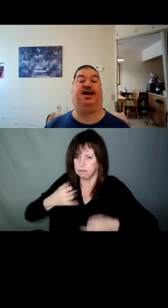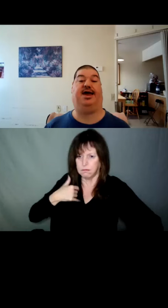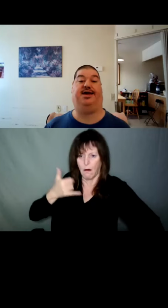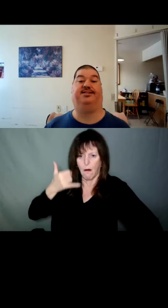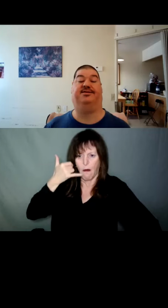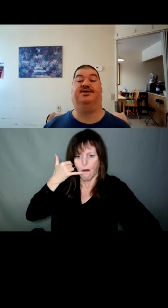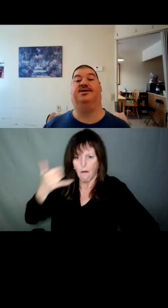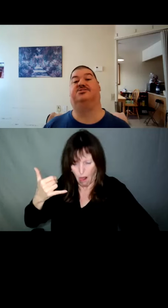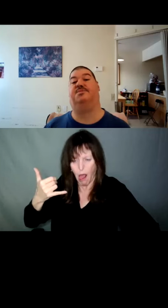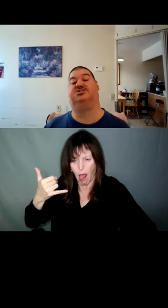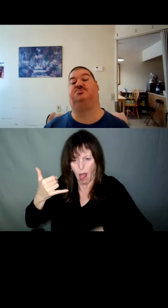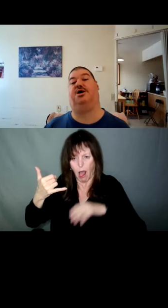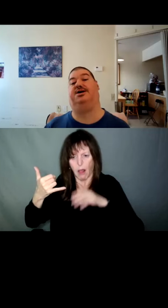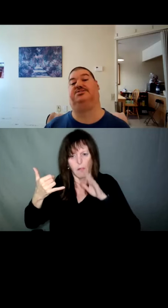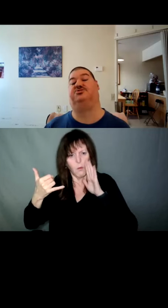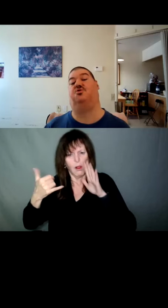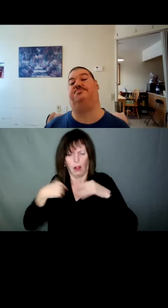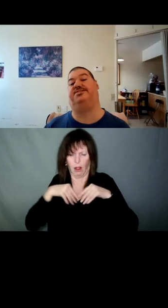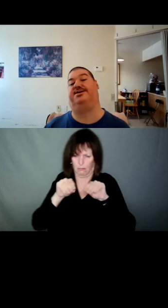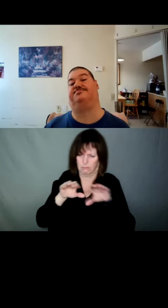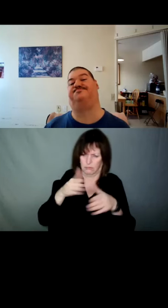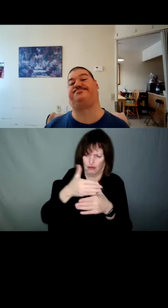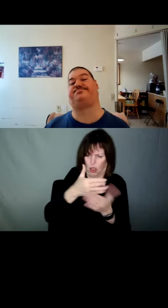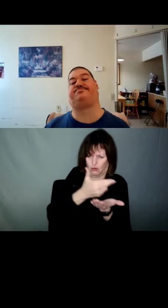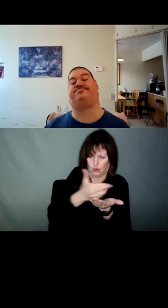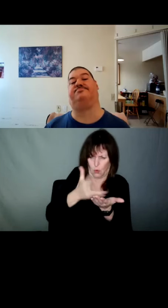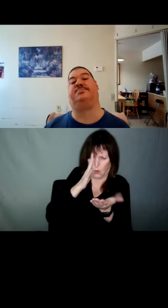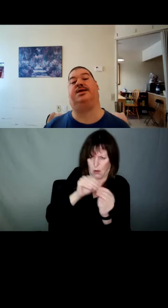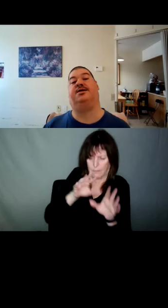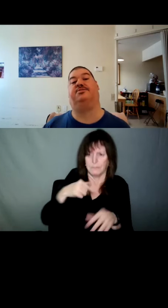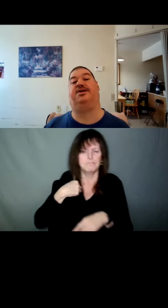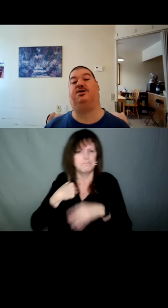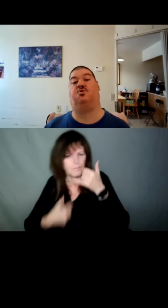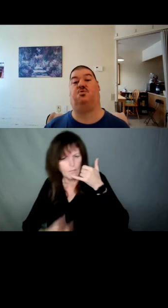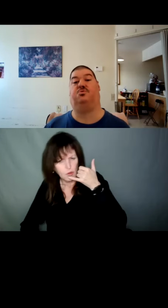and I was getting a little frustrated. I decided to call the number